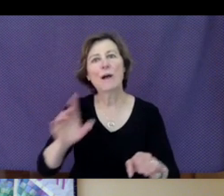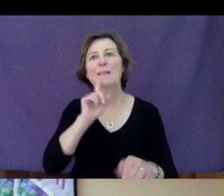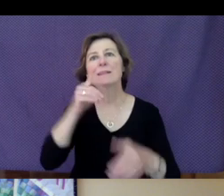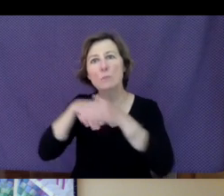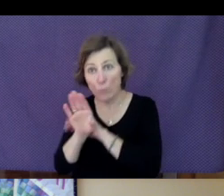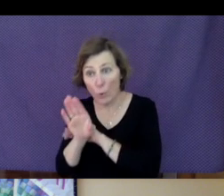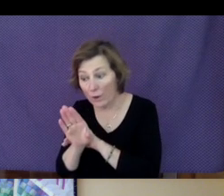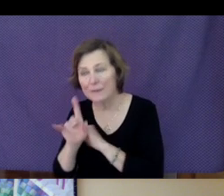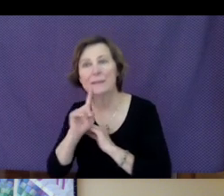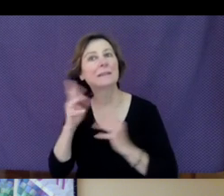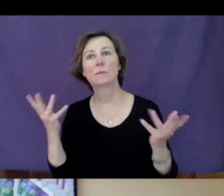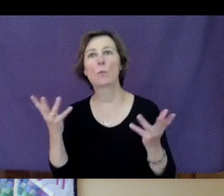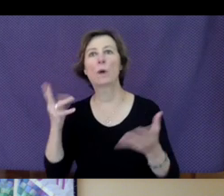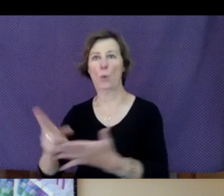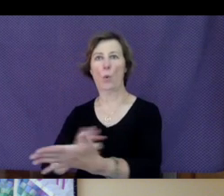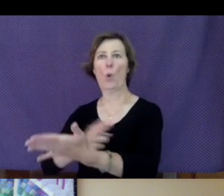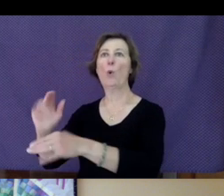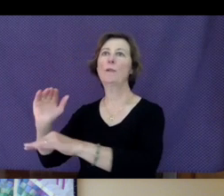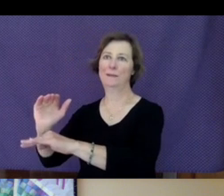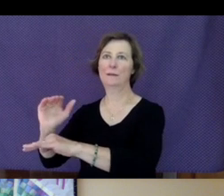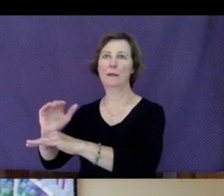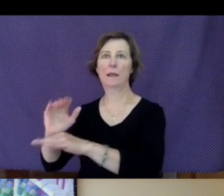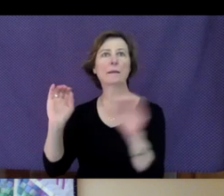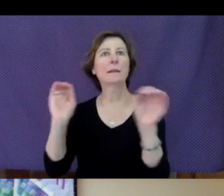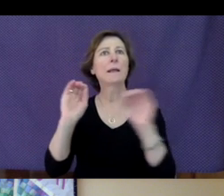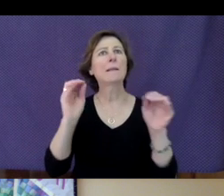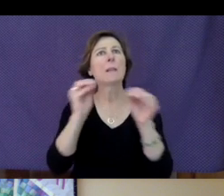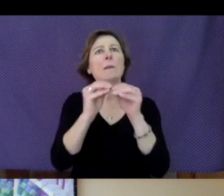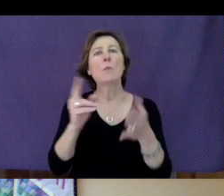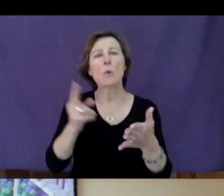Nothing is holier than the promise that comes with each new life